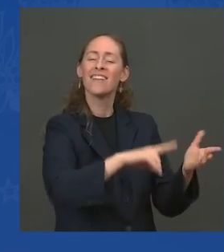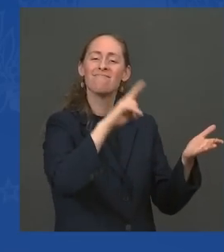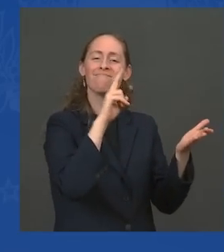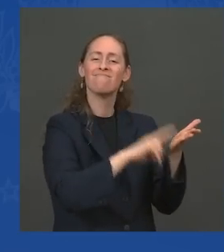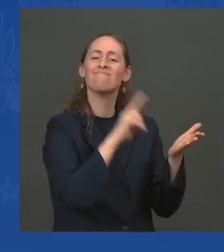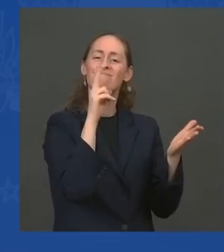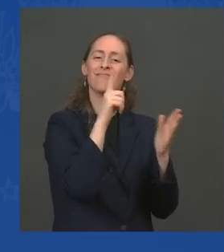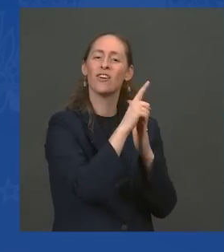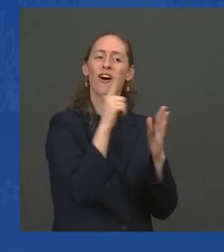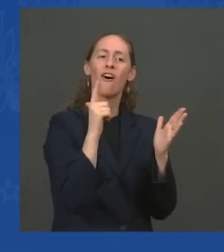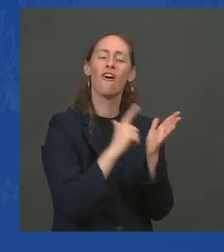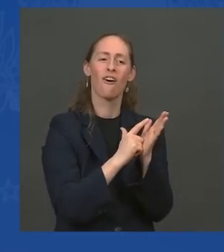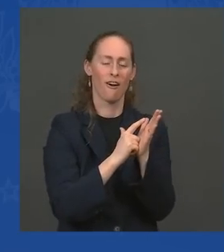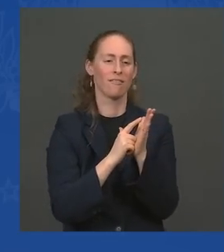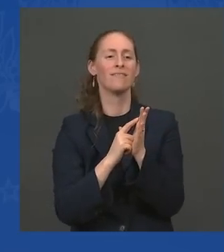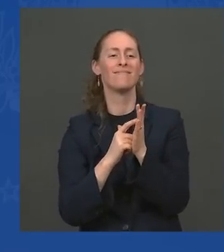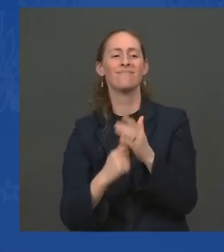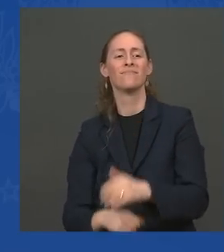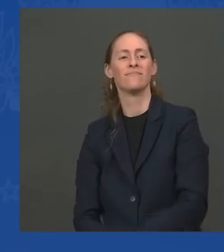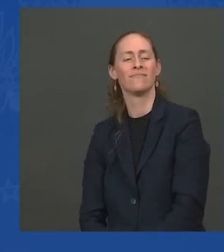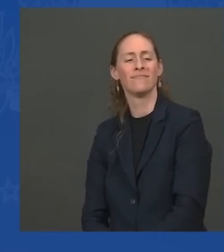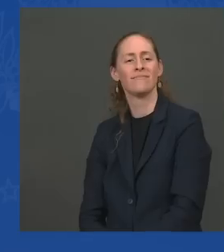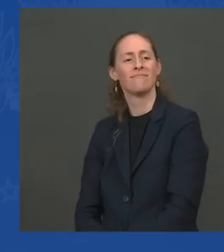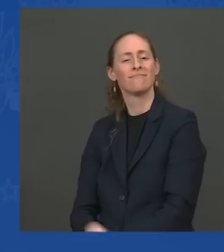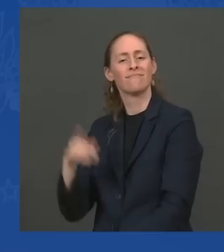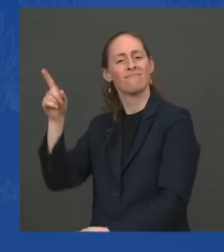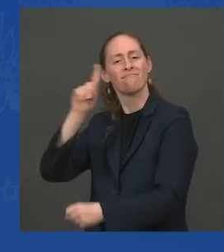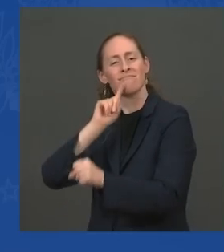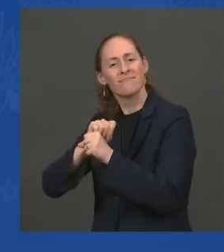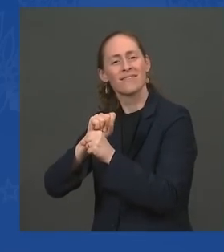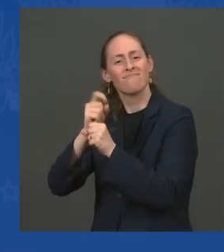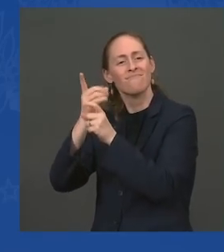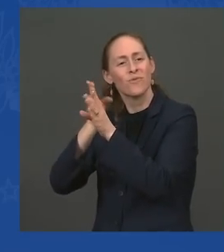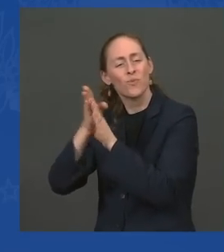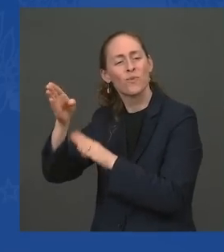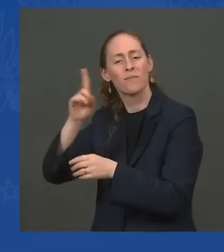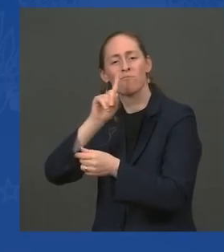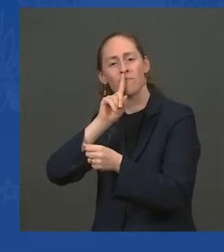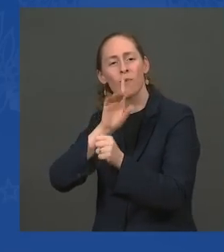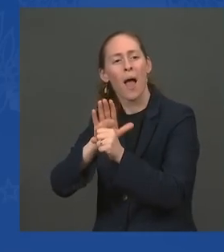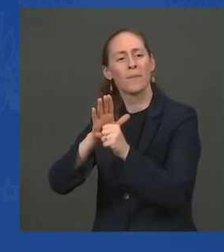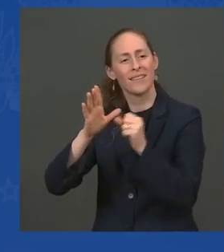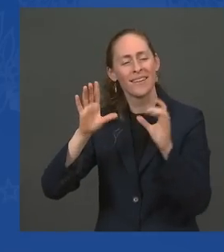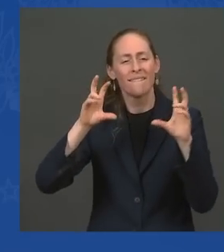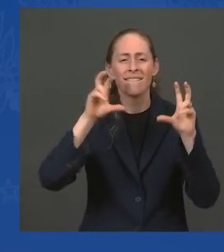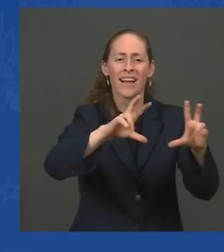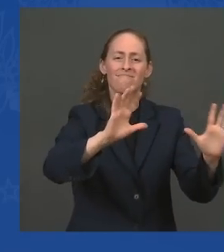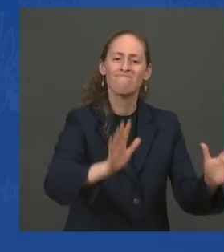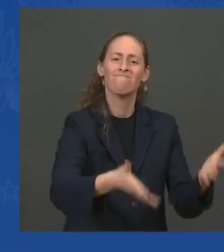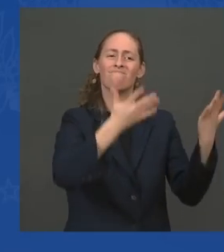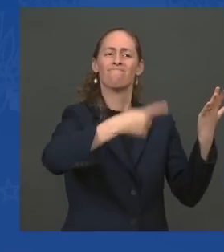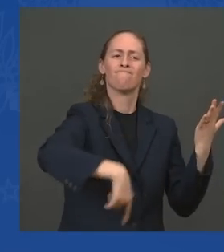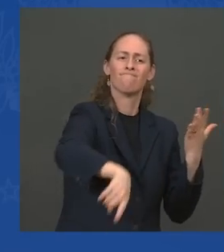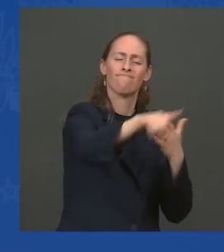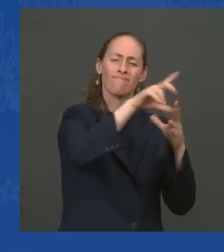He delivered on a bipartisan infrastructure law that invests in working people like we haven't seen in generations.